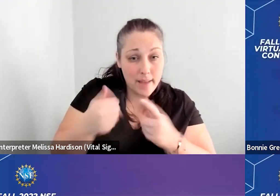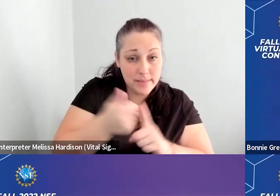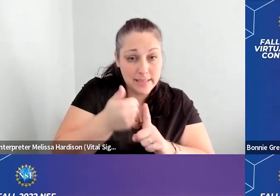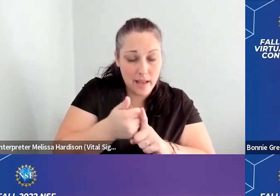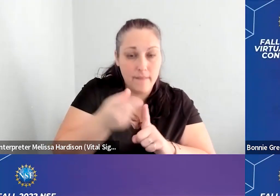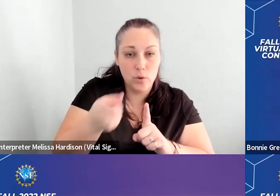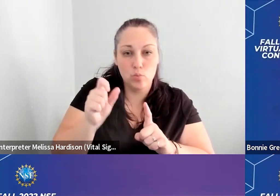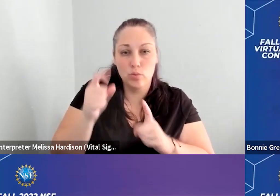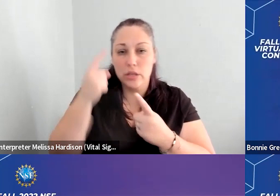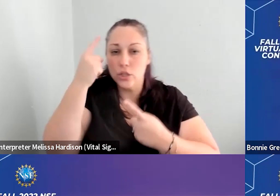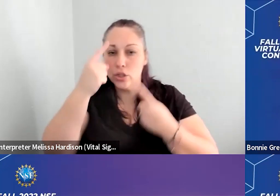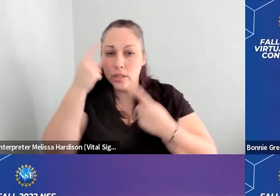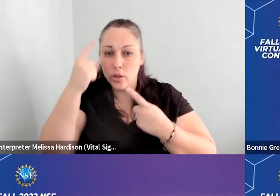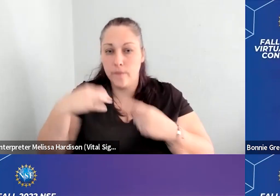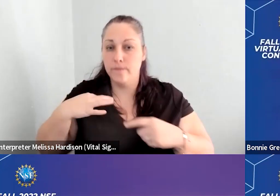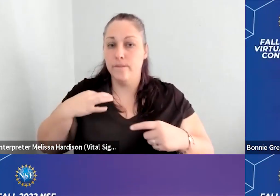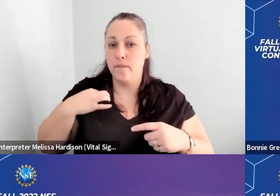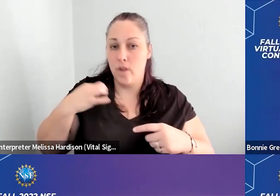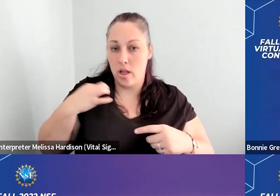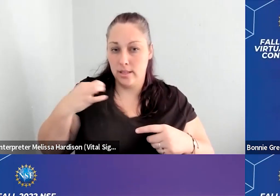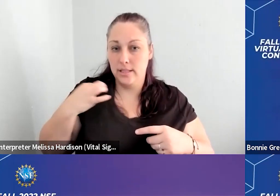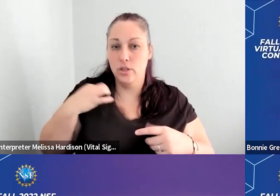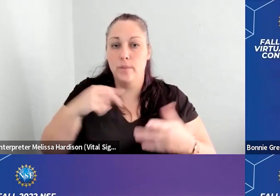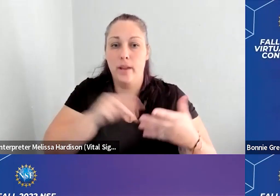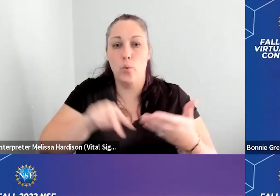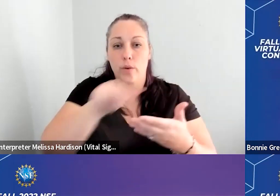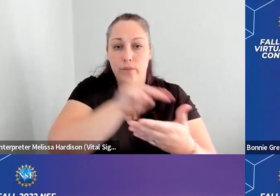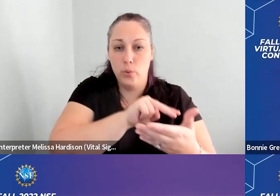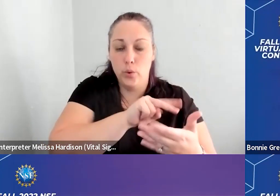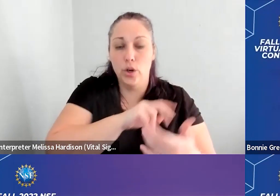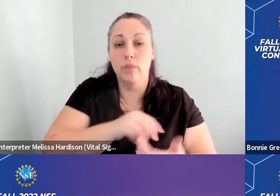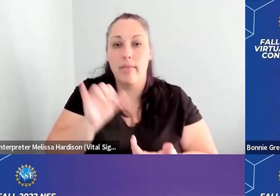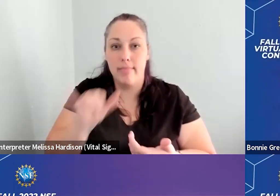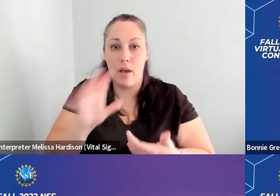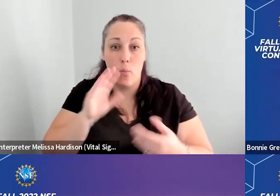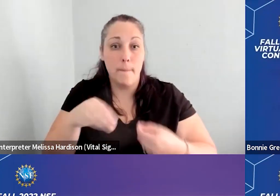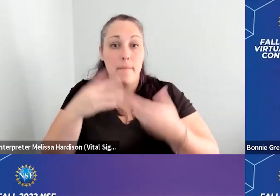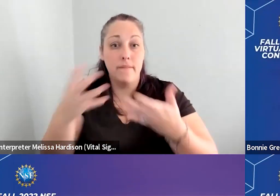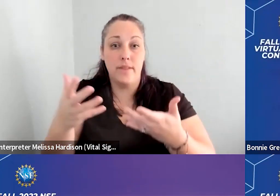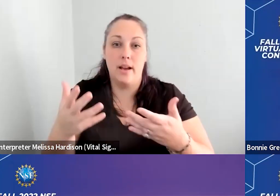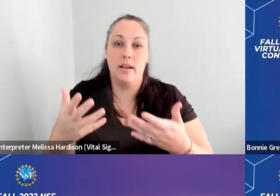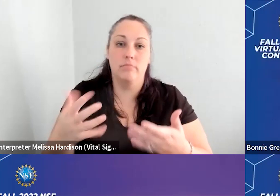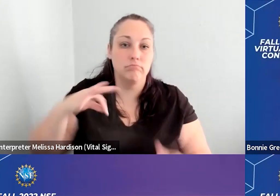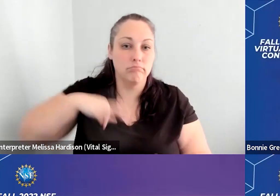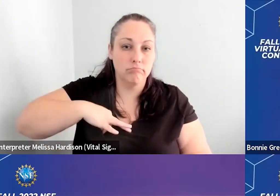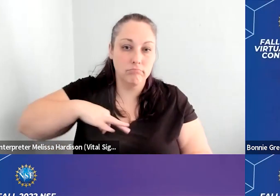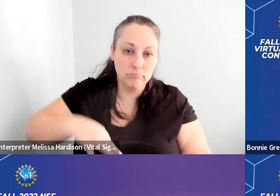I think that it really helps provide useful information on what's being looked for, and how the process works.